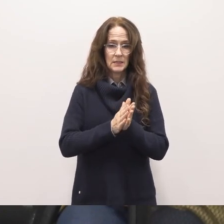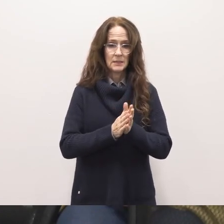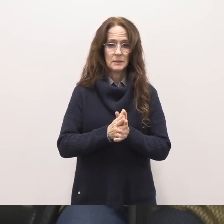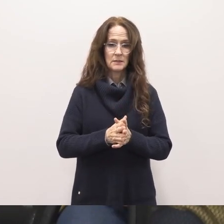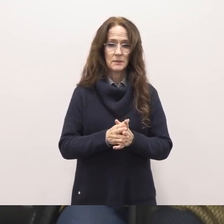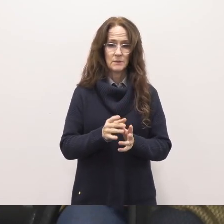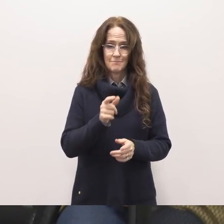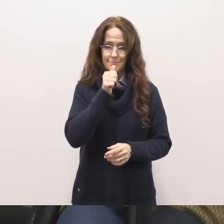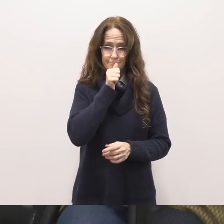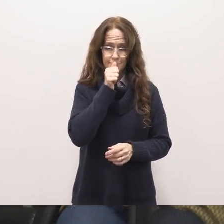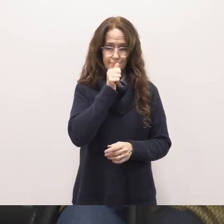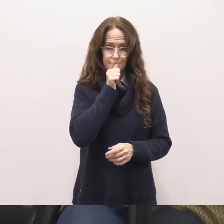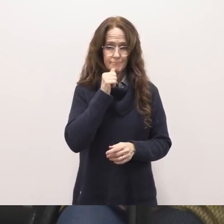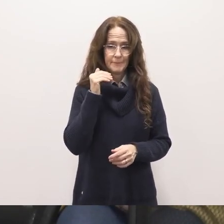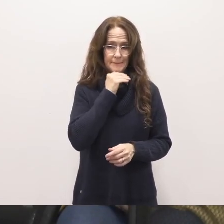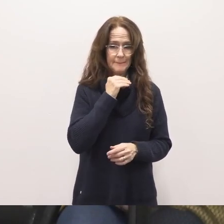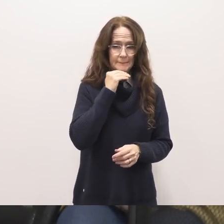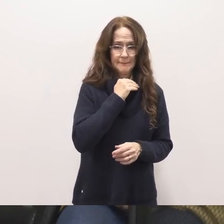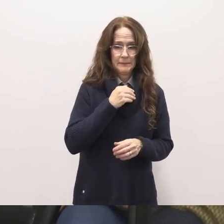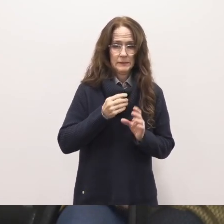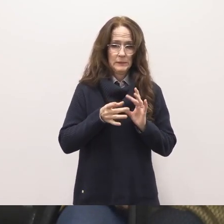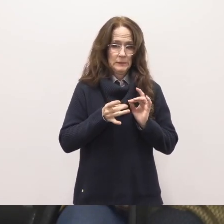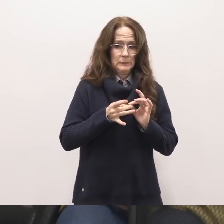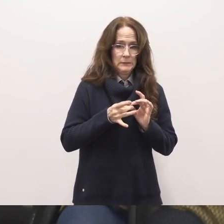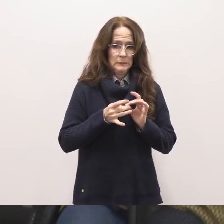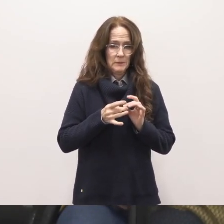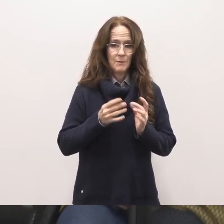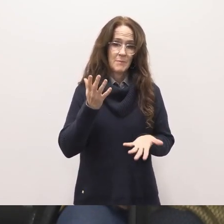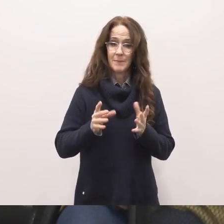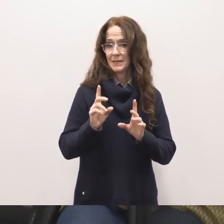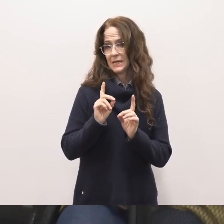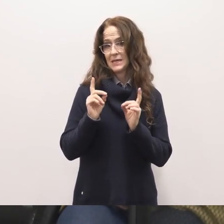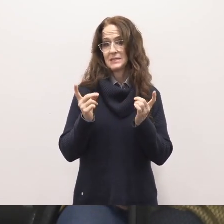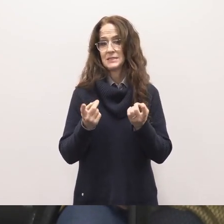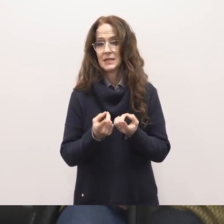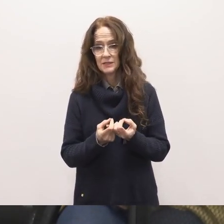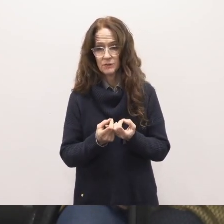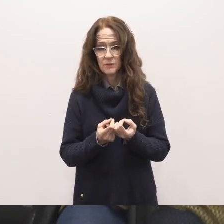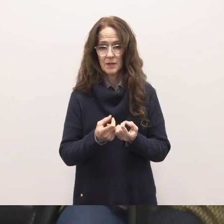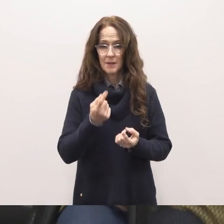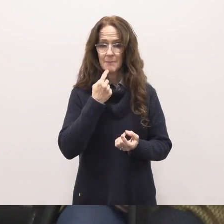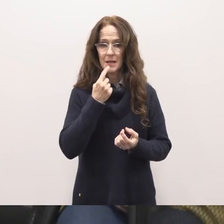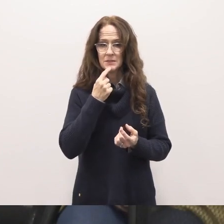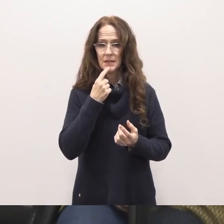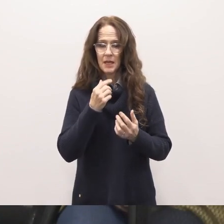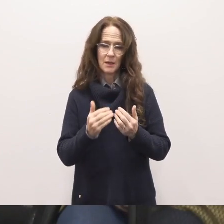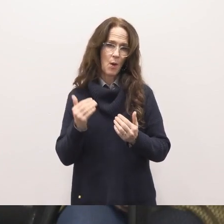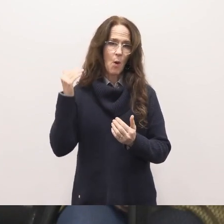is there a reason why a district might overstate their revenue or understate their payables